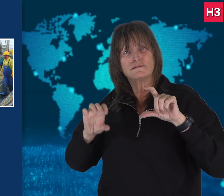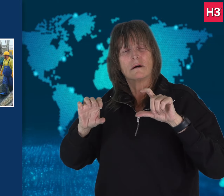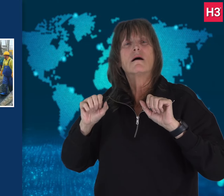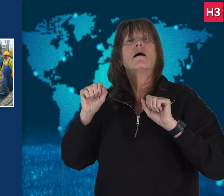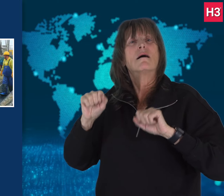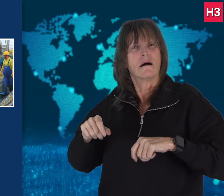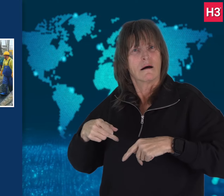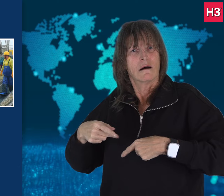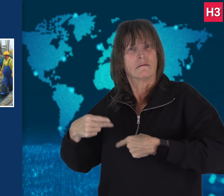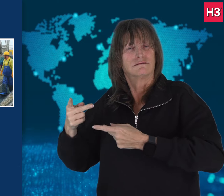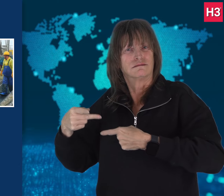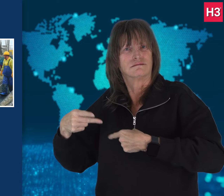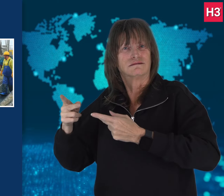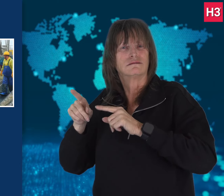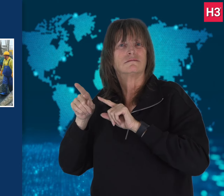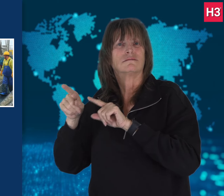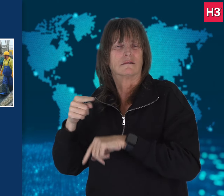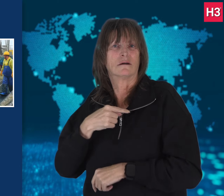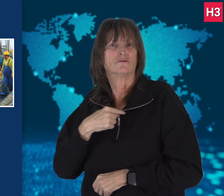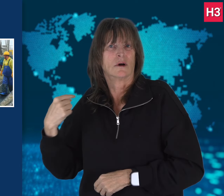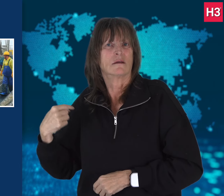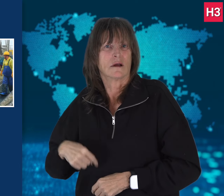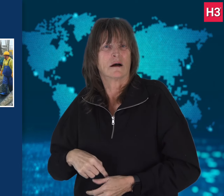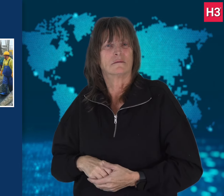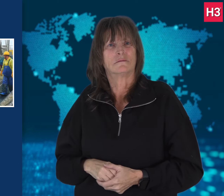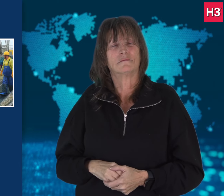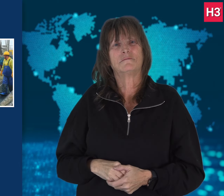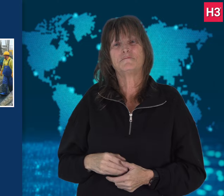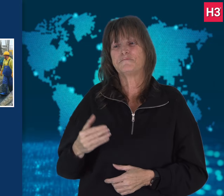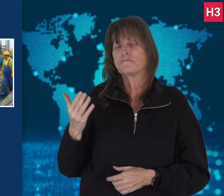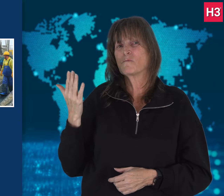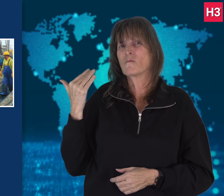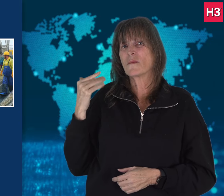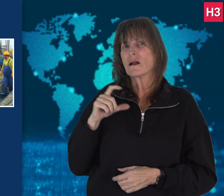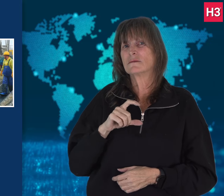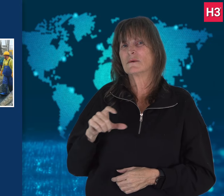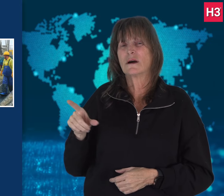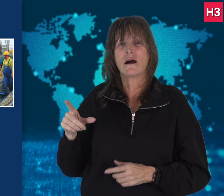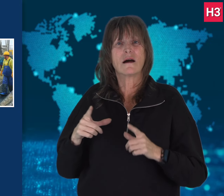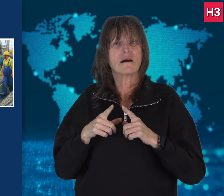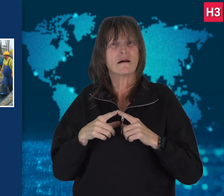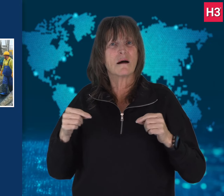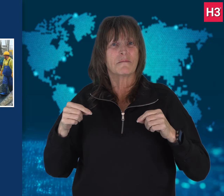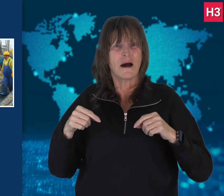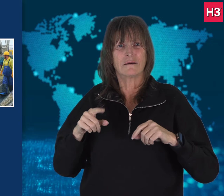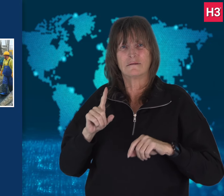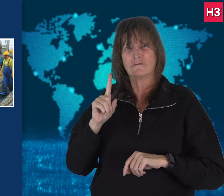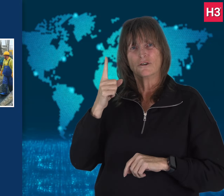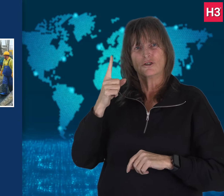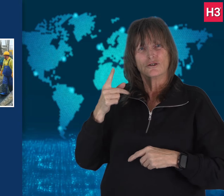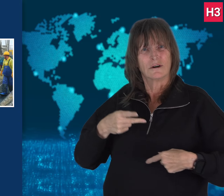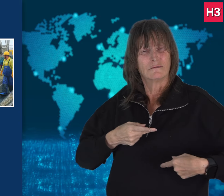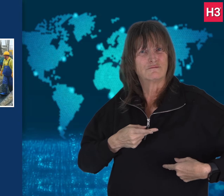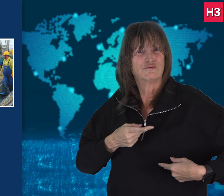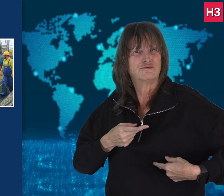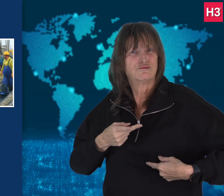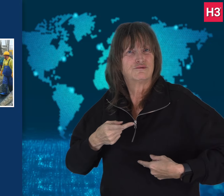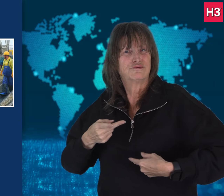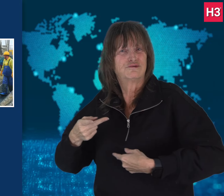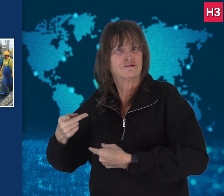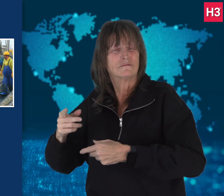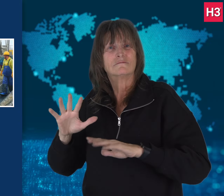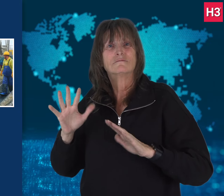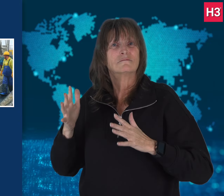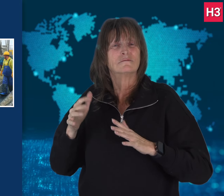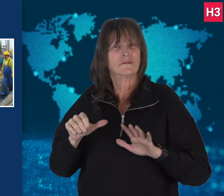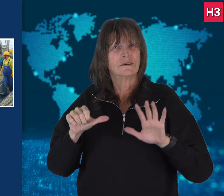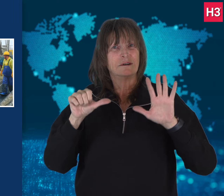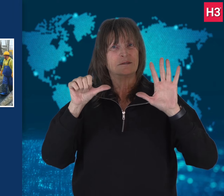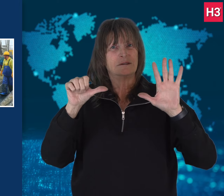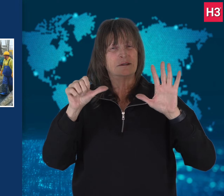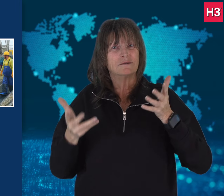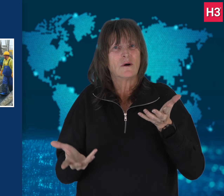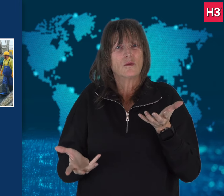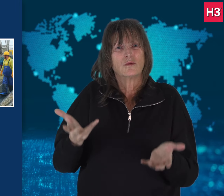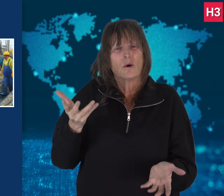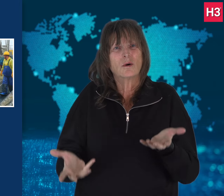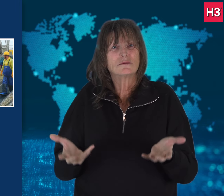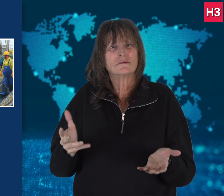Last week, Japan sent its first shipment: about six tons of scallops